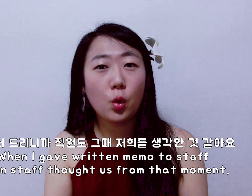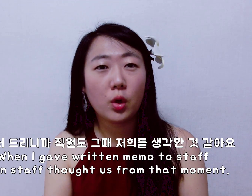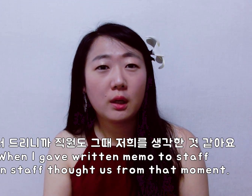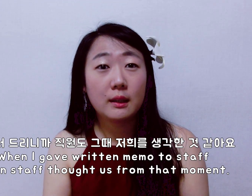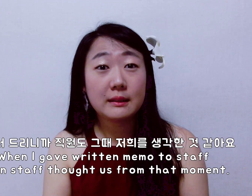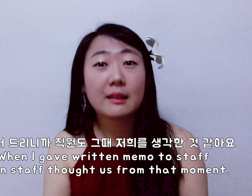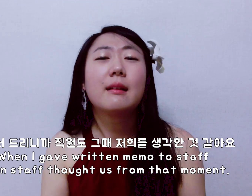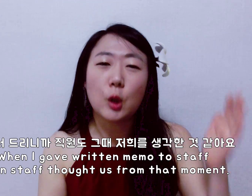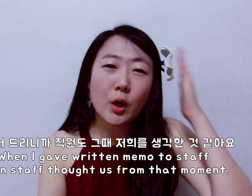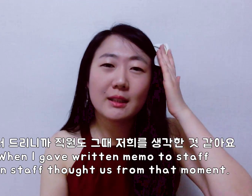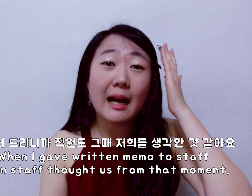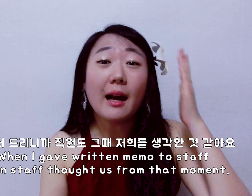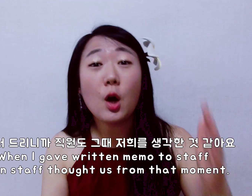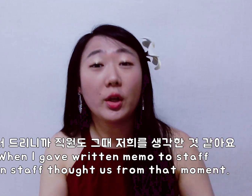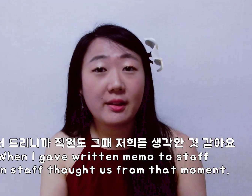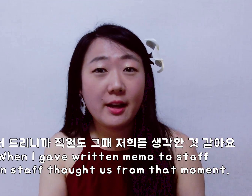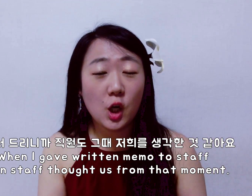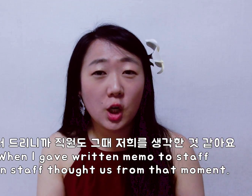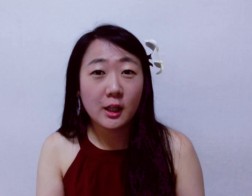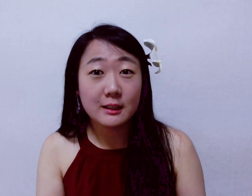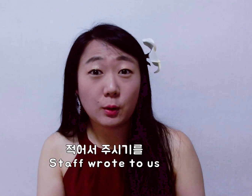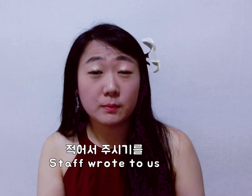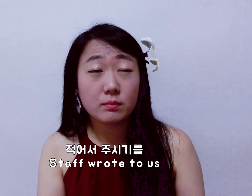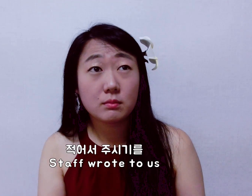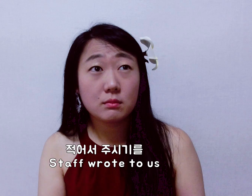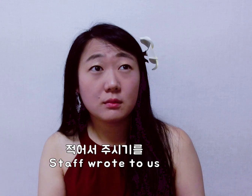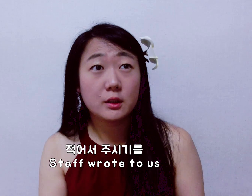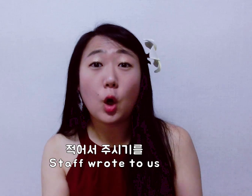적어서 드리니까 직원도 그때 저희 를 생각한 것 같아요when i gave written memo to staff then staff thought us from that moment.